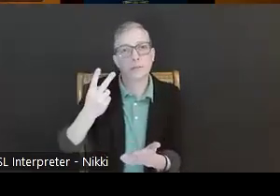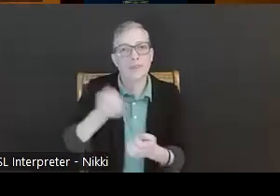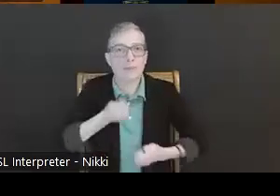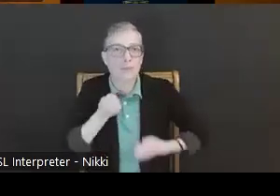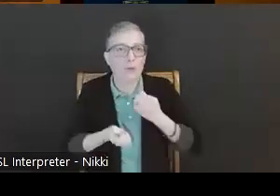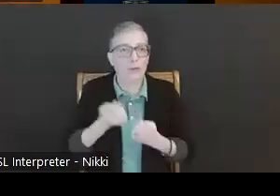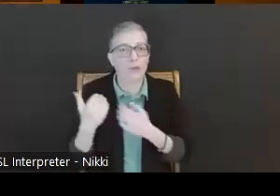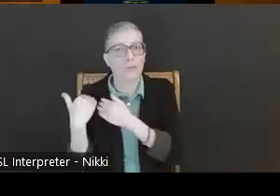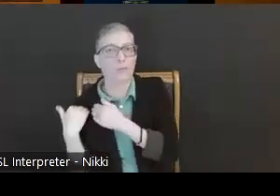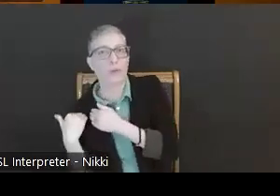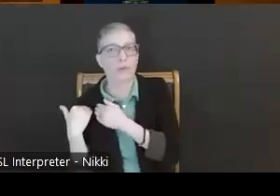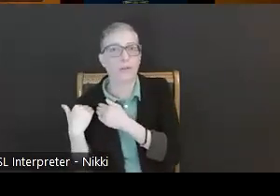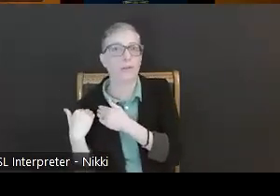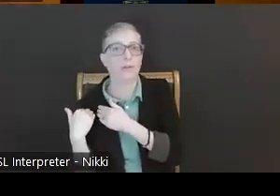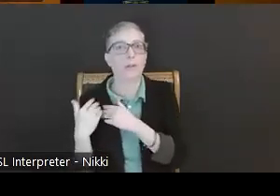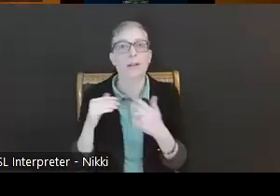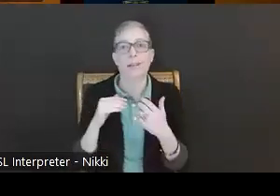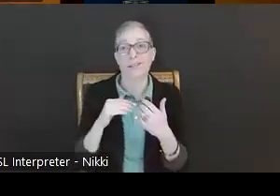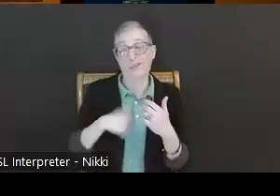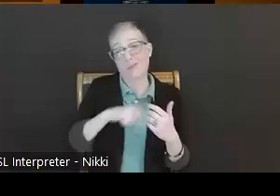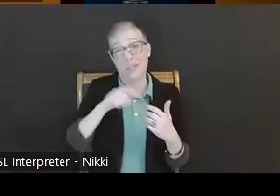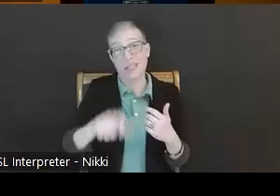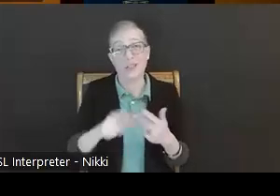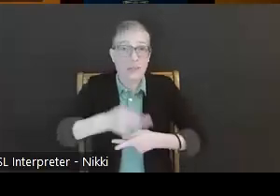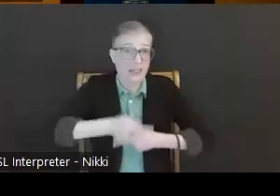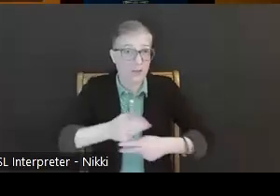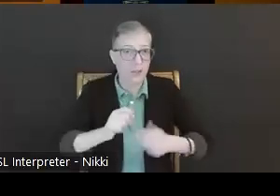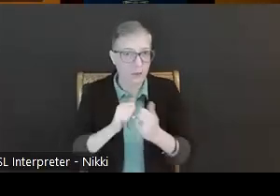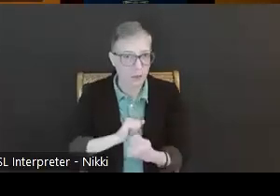that if we're taking a dietic intervention and adapt or we're taking an intervention and adapting